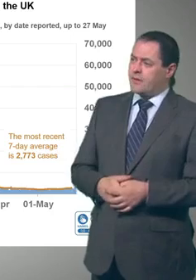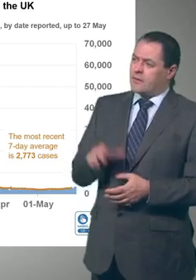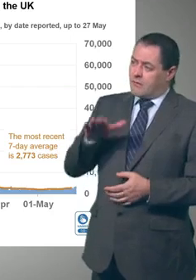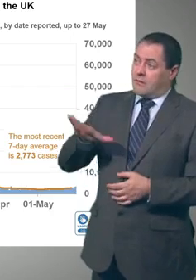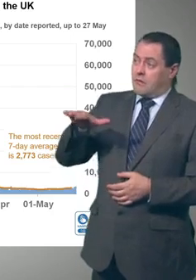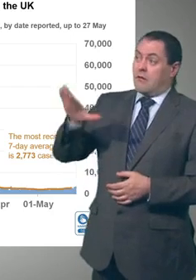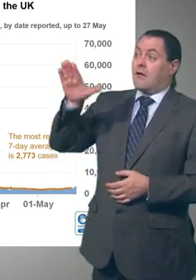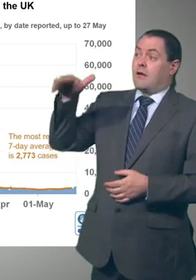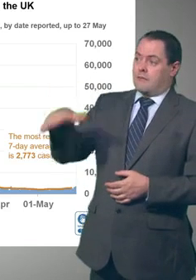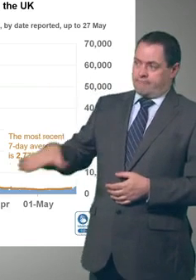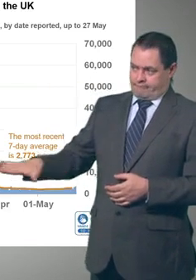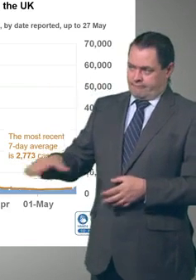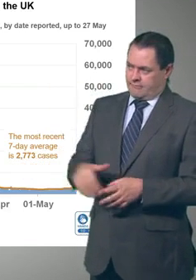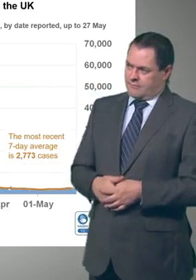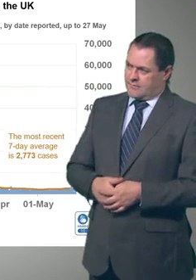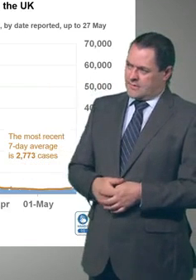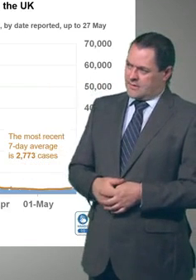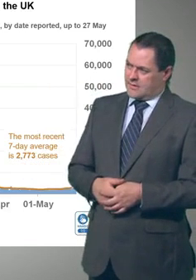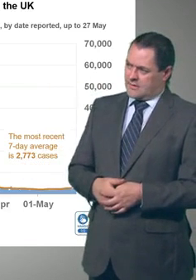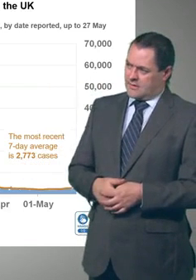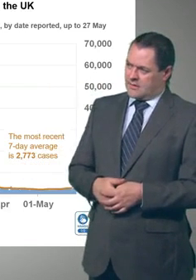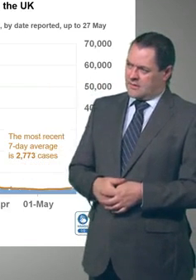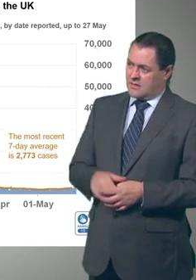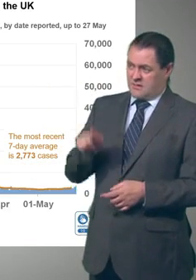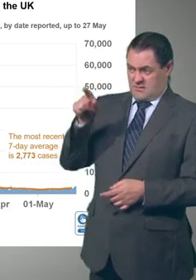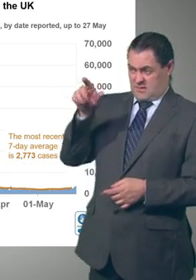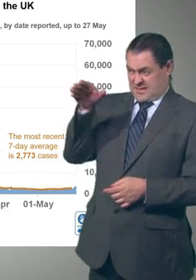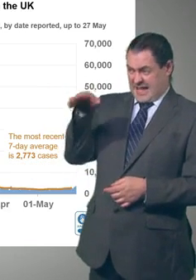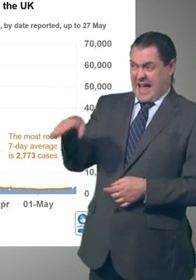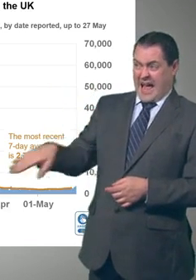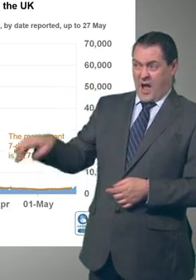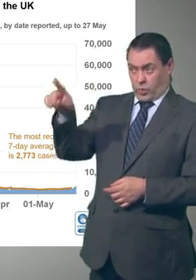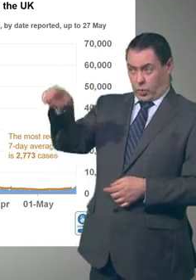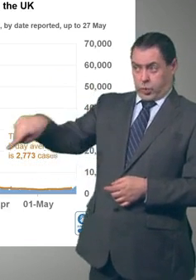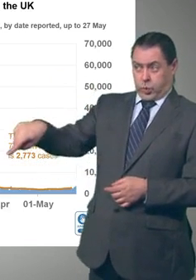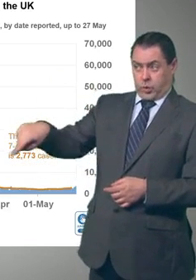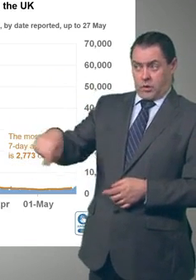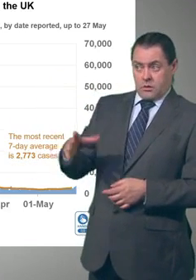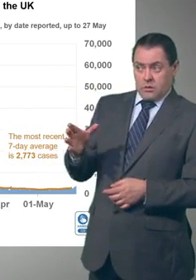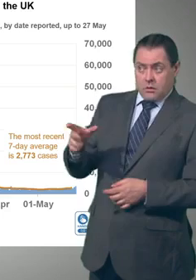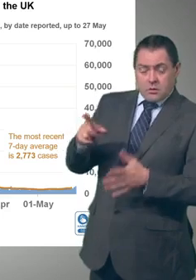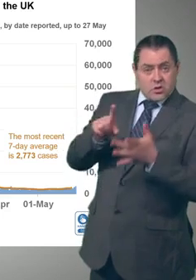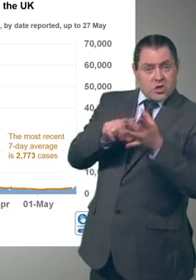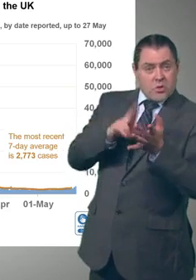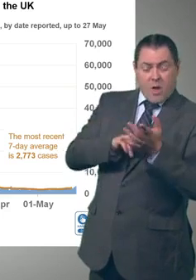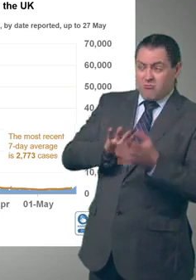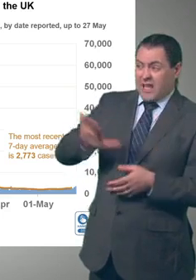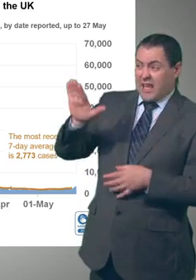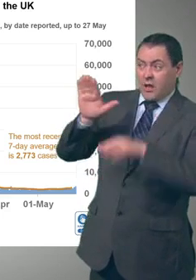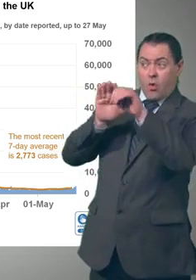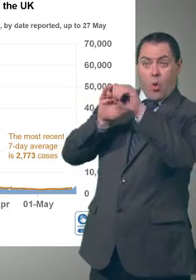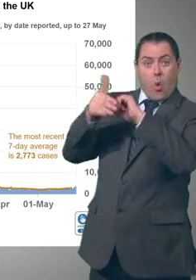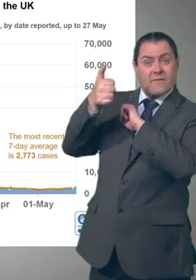course, we can see that there has been a sustained and sharp decline in cases from a peak of